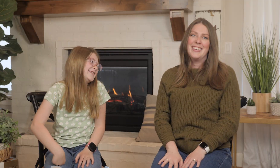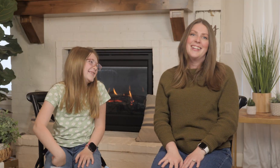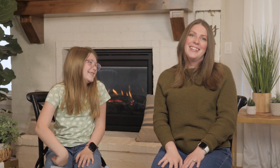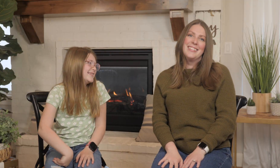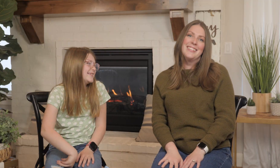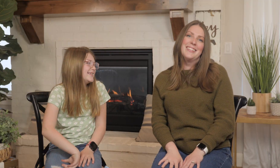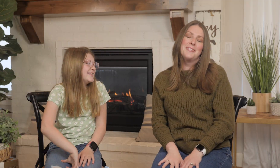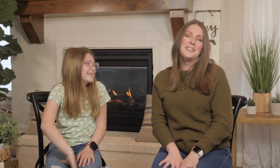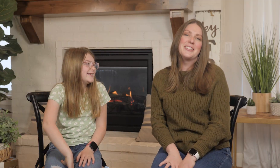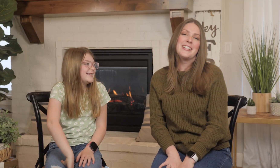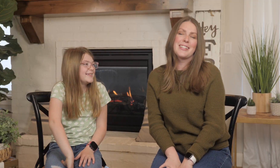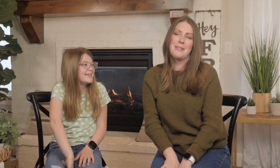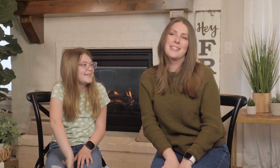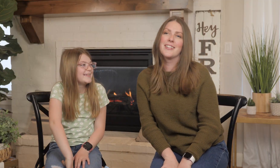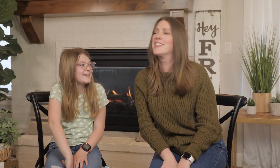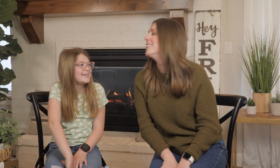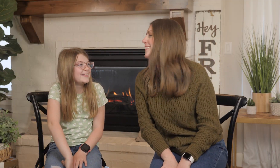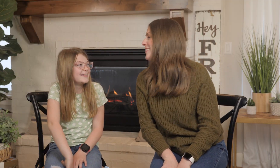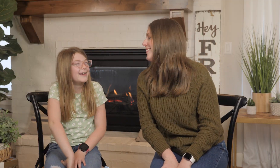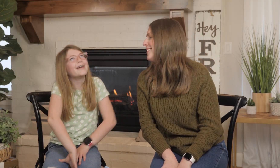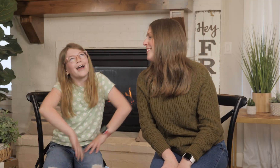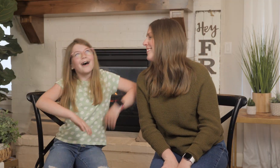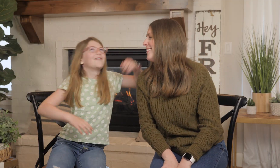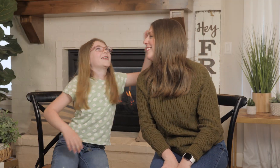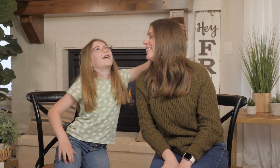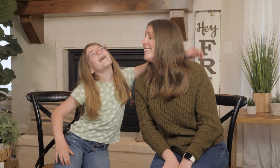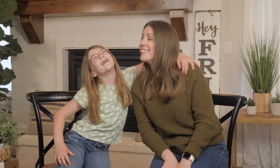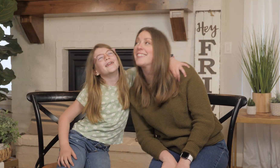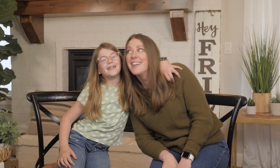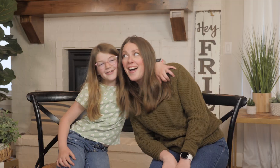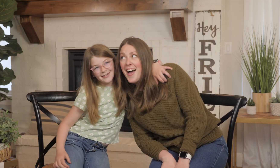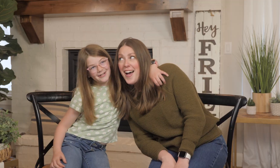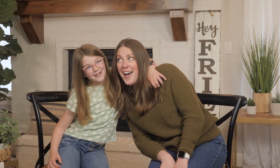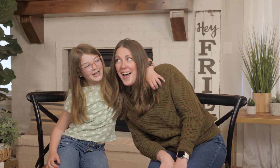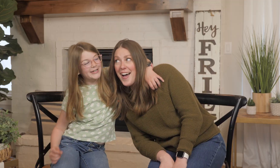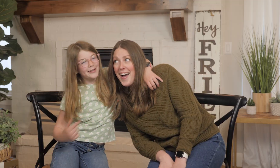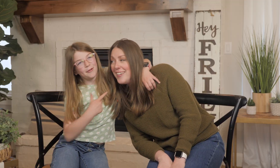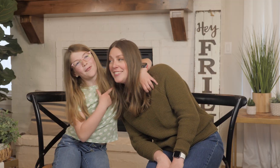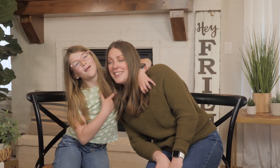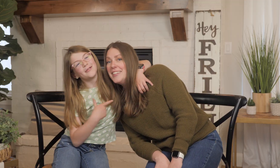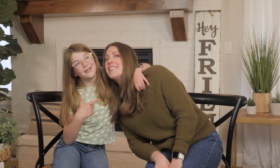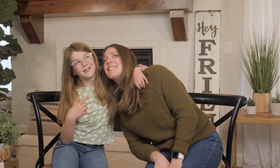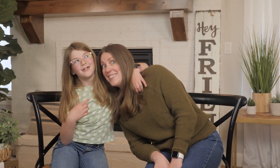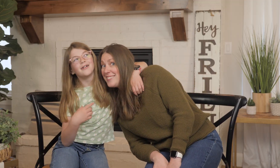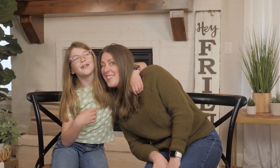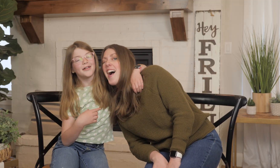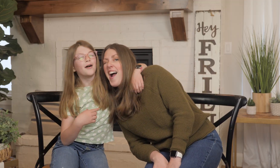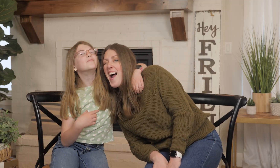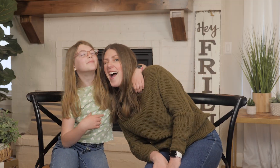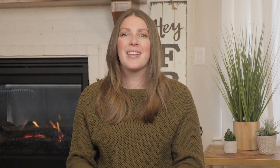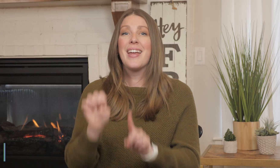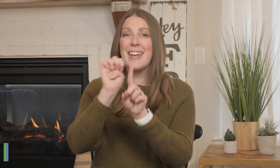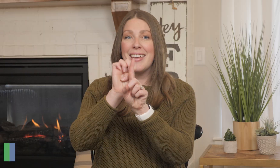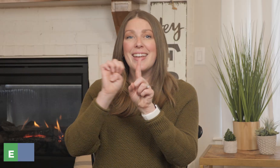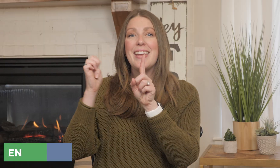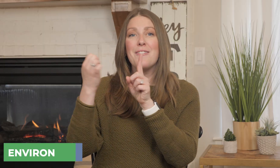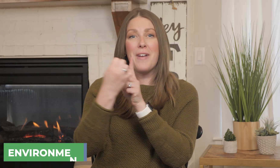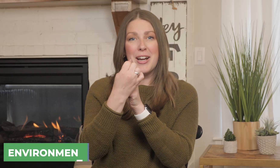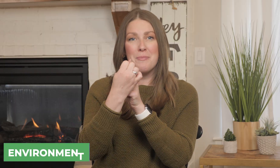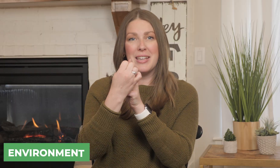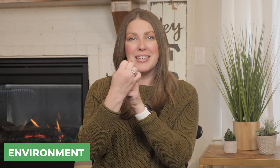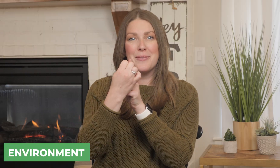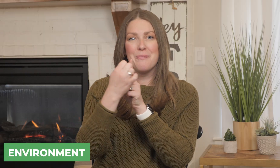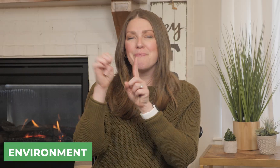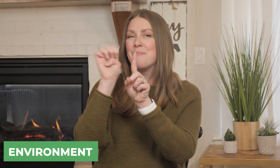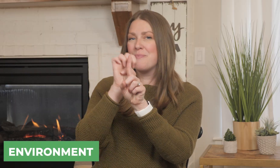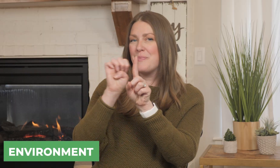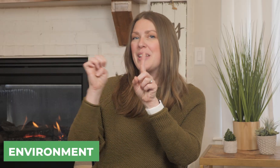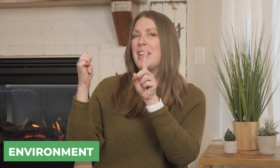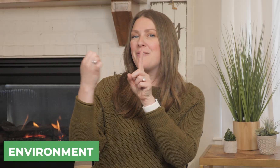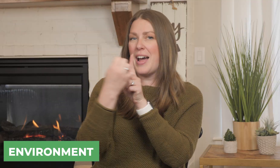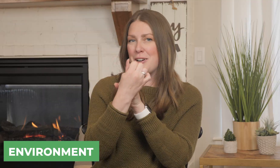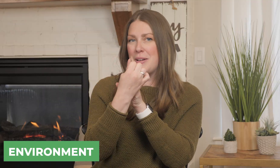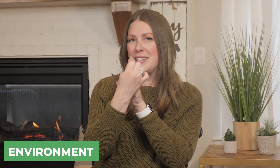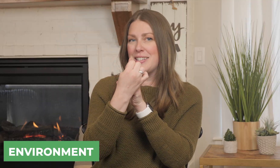Oh boy, she is my daughter. Yeah, I'm her daughter and she's my mom so. Environment, environment